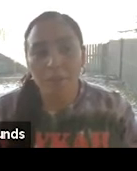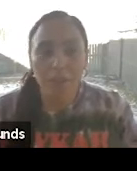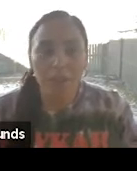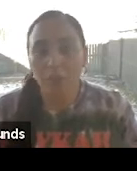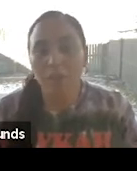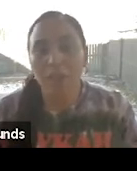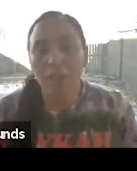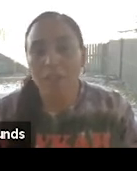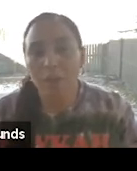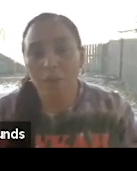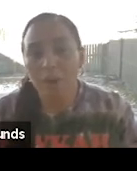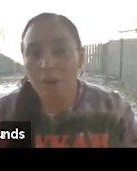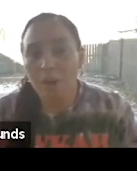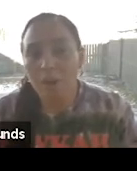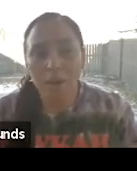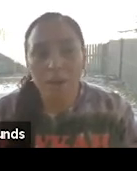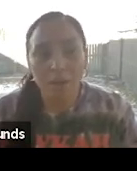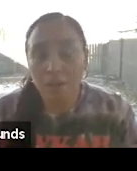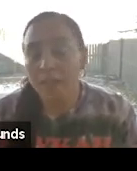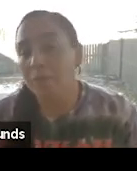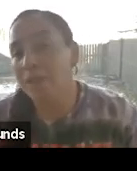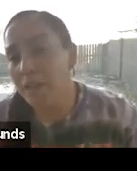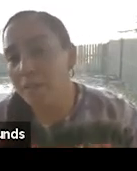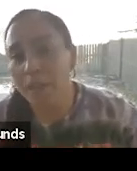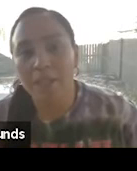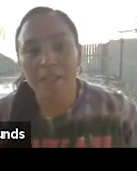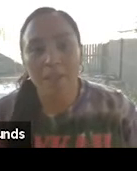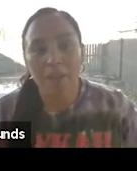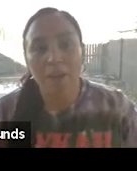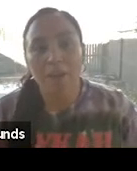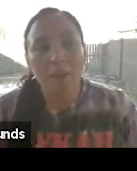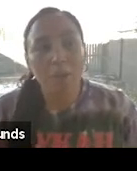for this project is that we all feel like we're like-minded in that